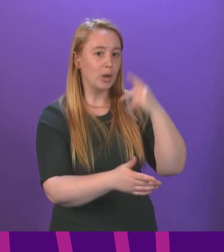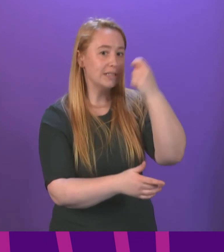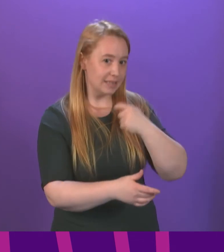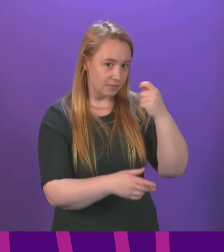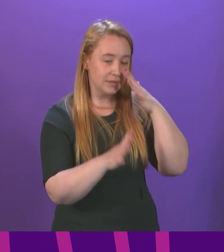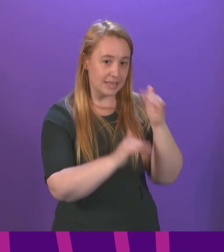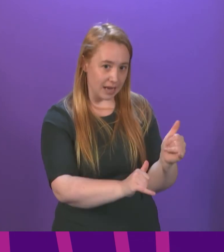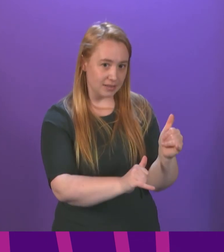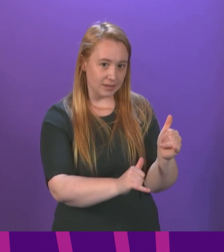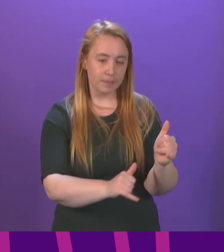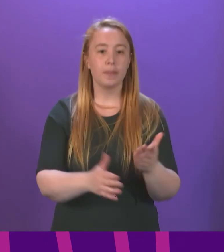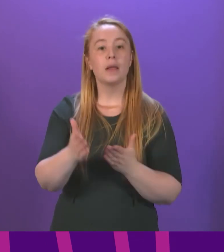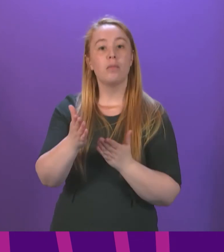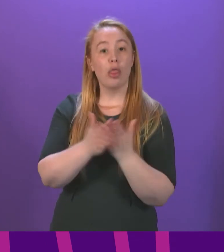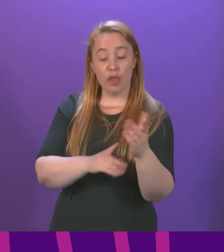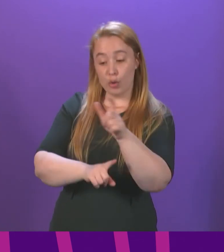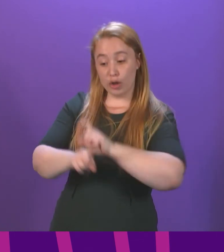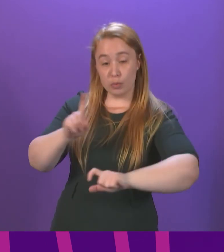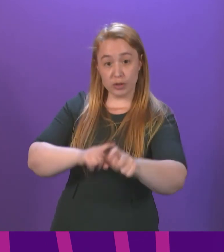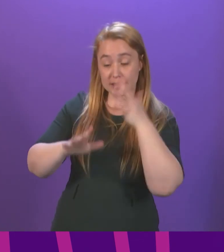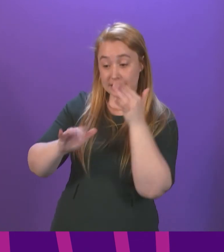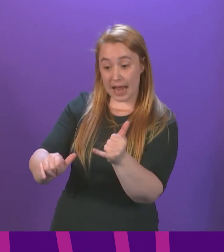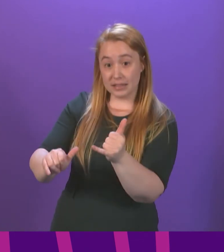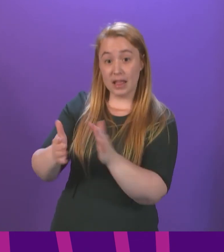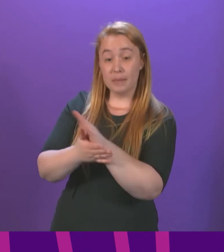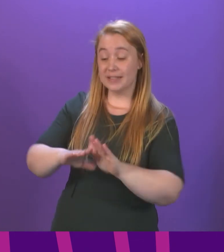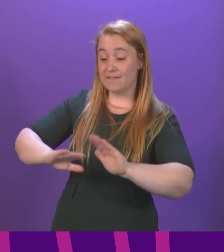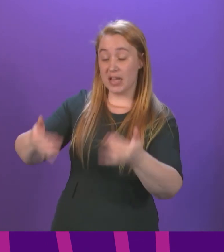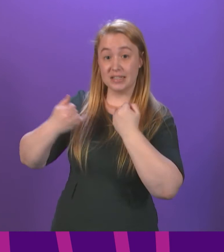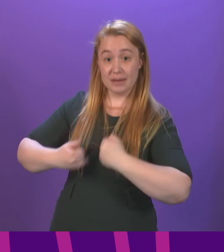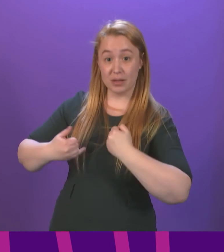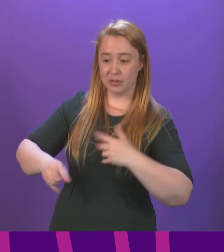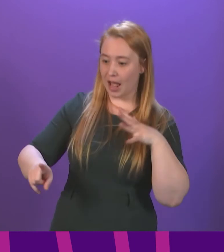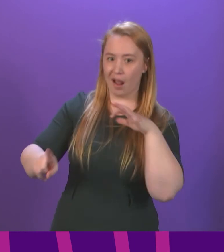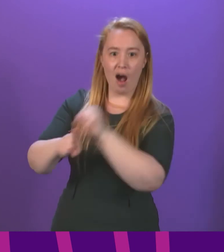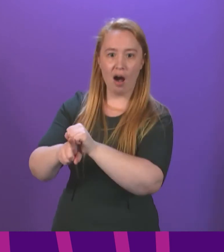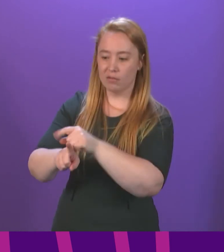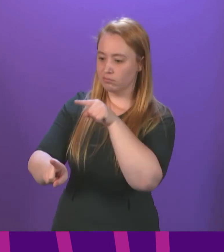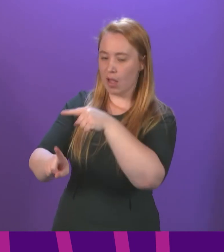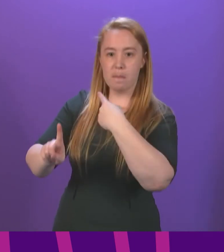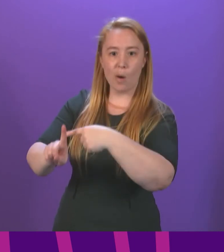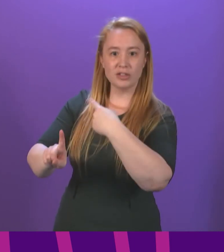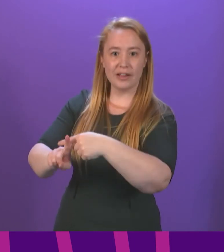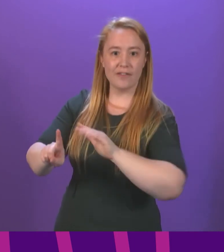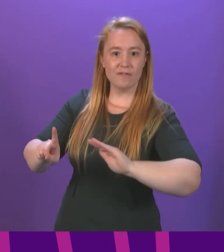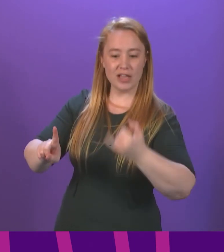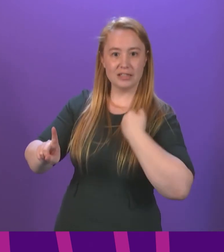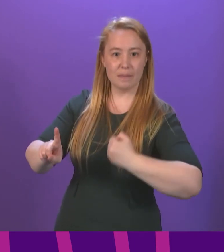through community testing, will help us to find cases that might otherwise be missed. Finding such cases and supporting people who are affected to isolate and to break the chains